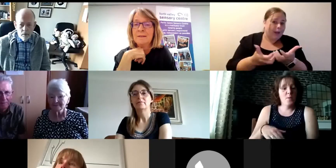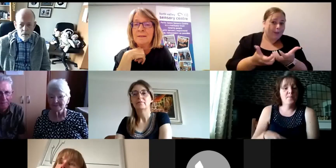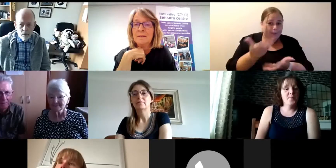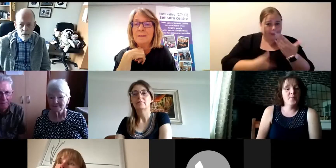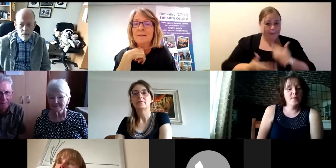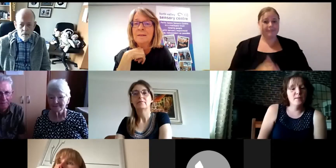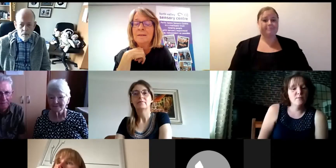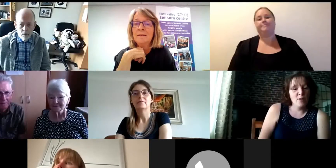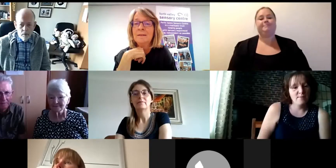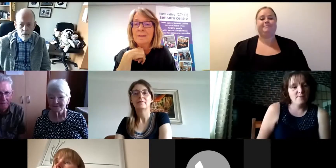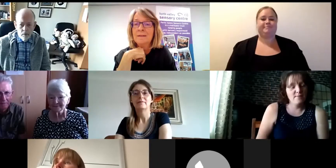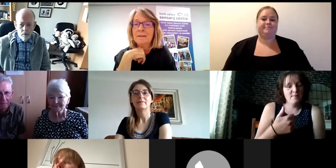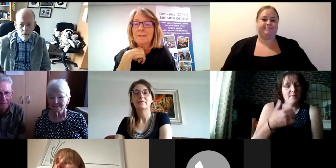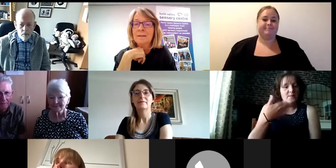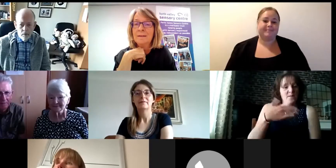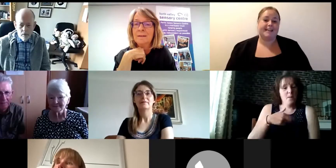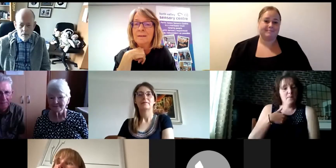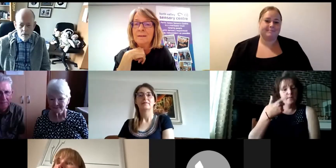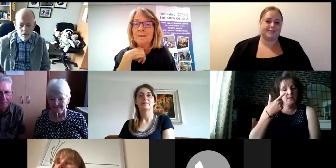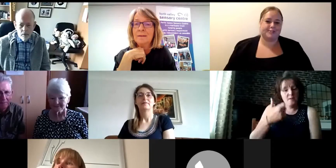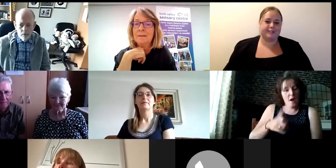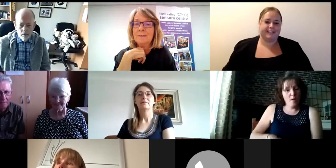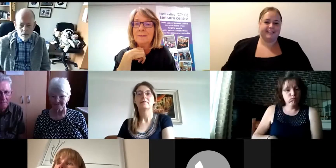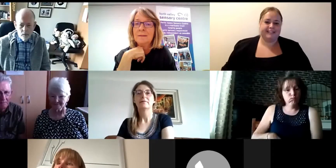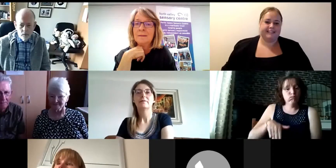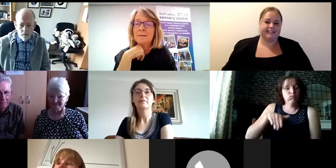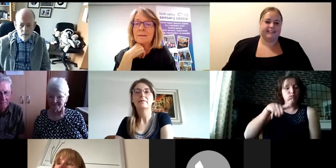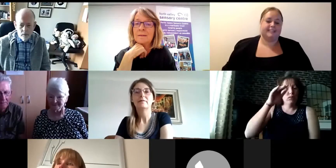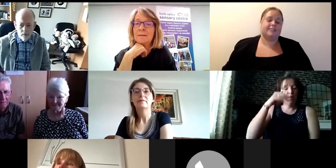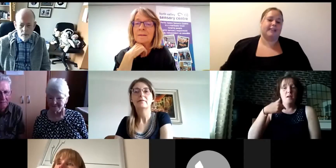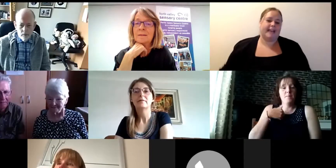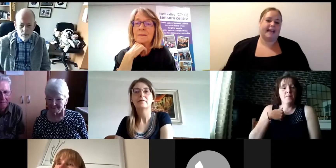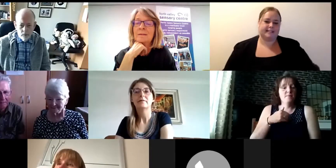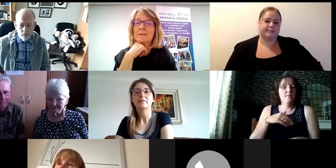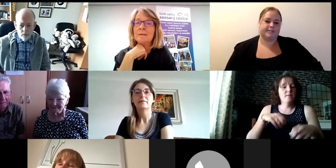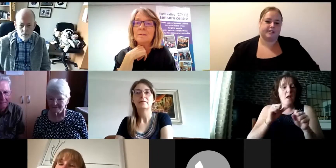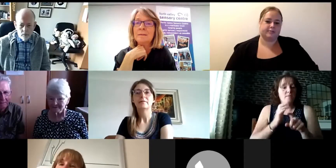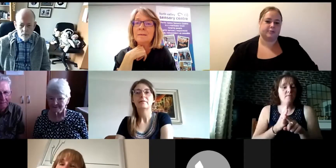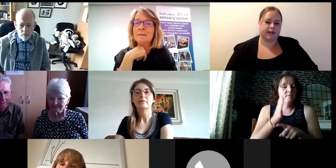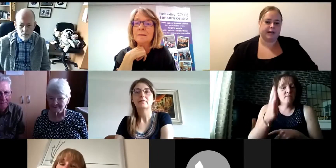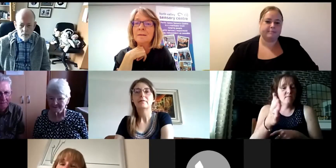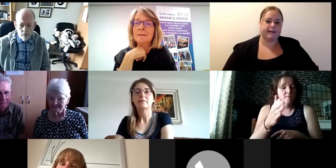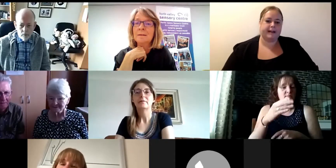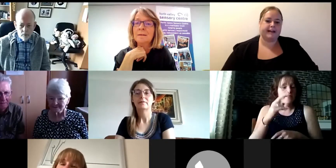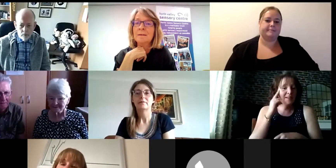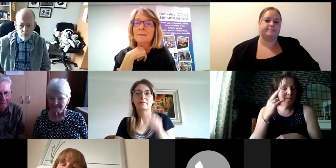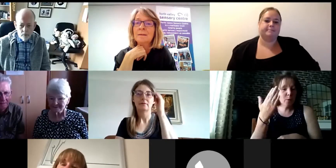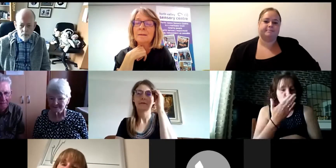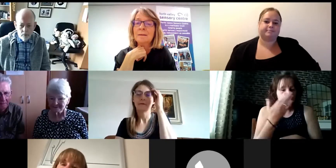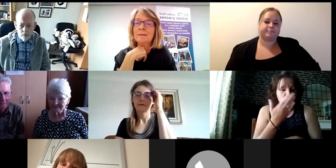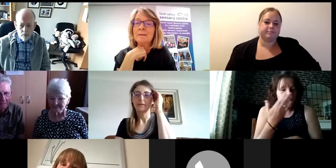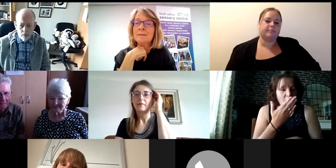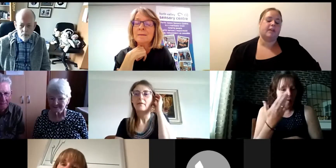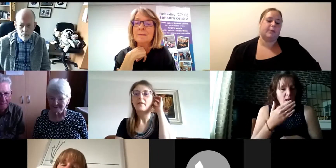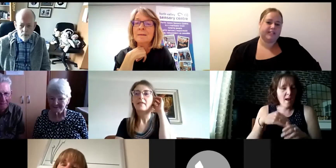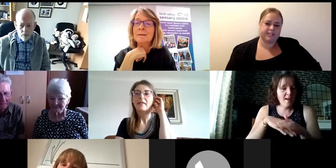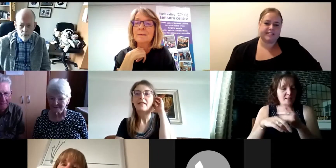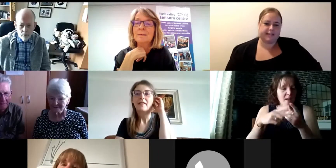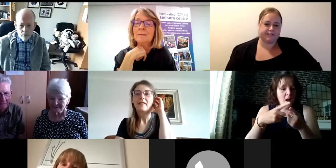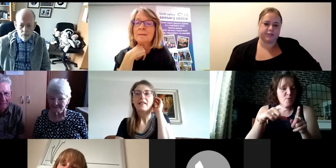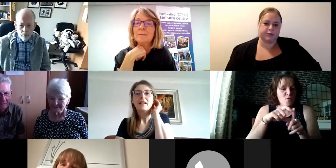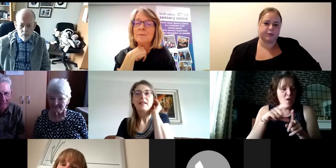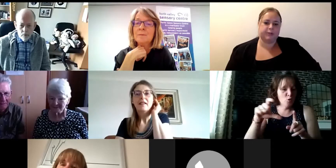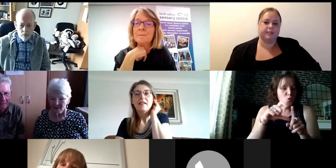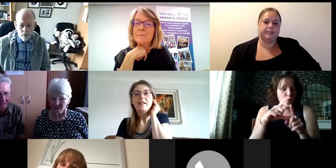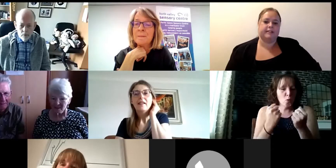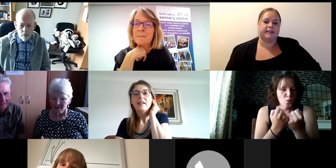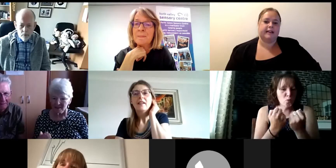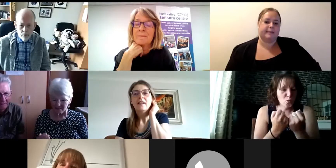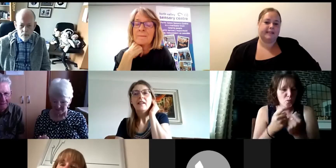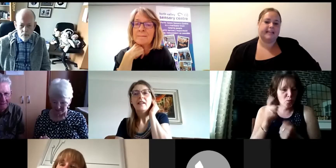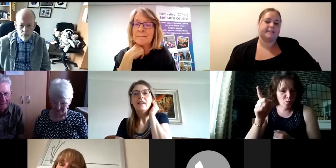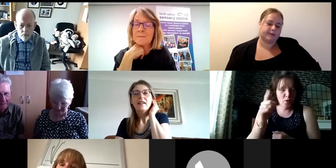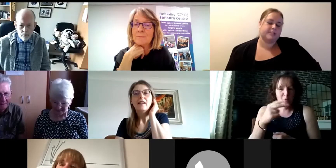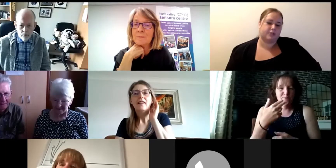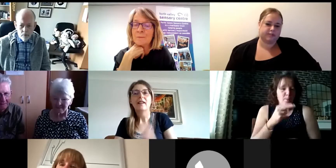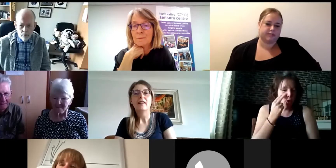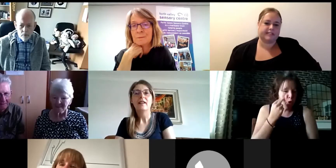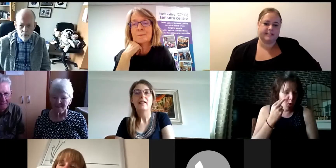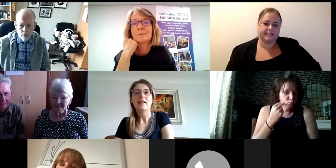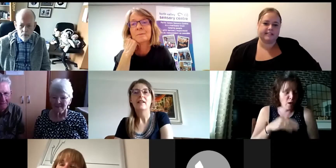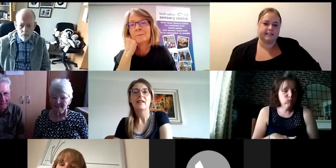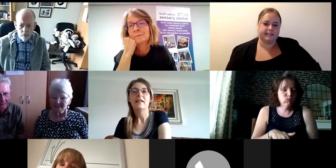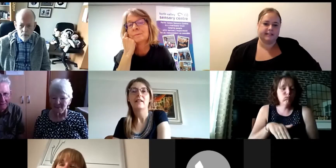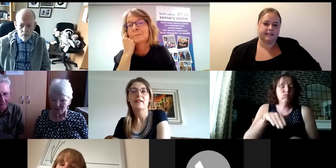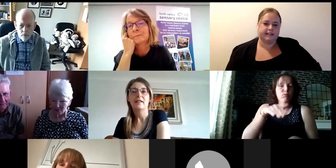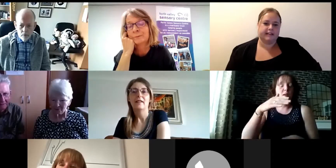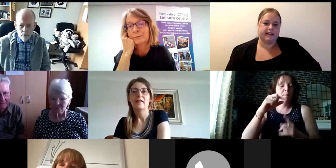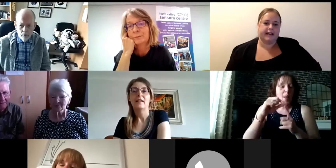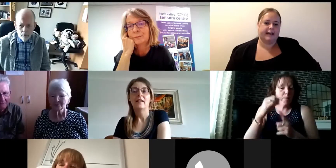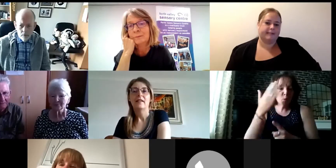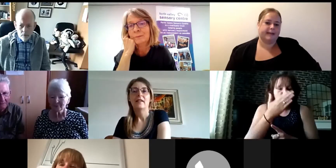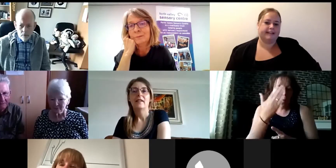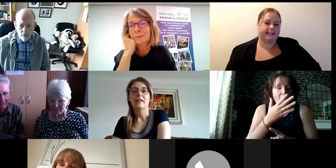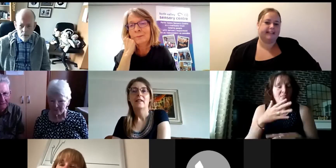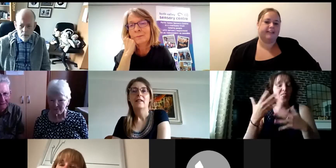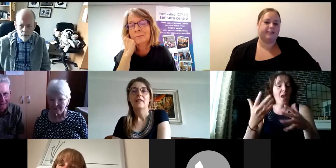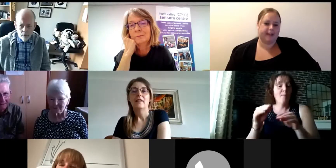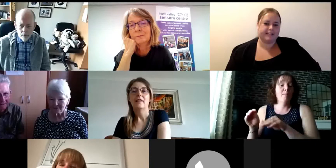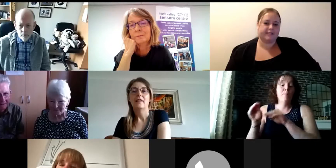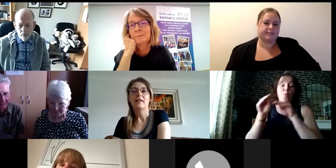Sure, so as I was young, growing up, I went to the deaf school in Edinburgh, Donaldson's.